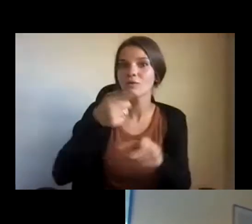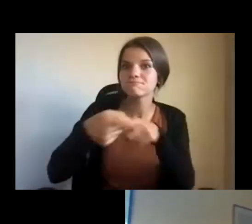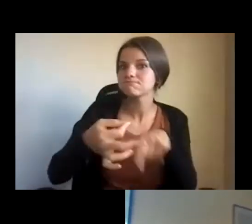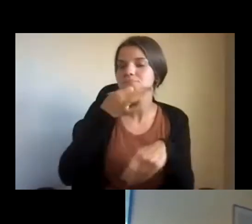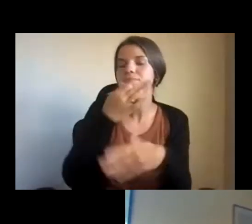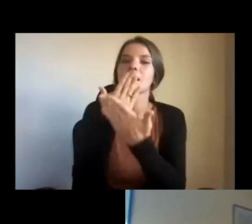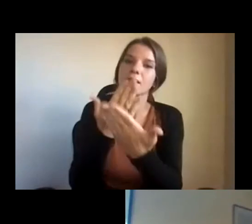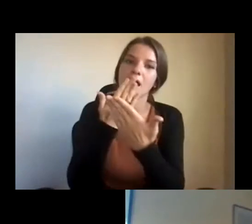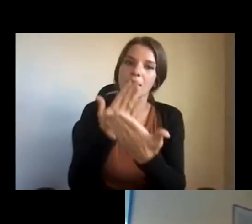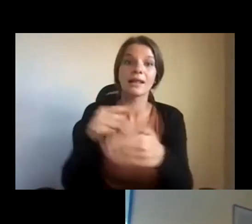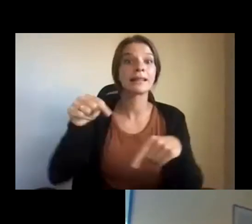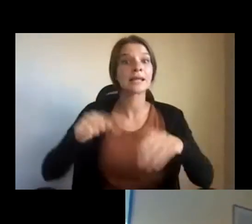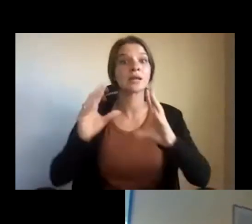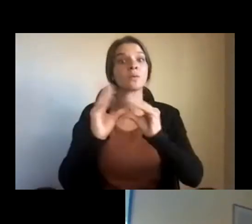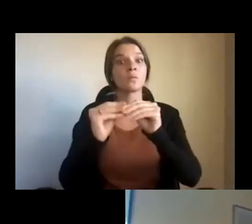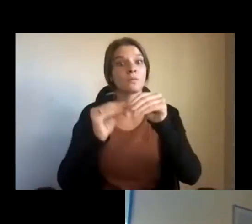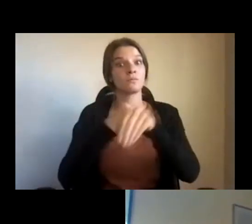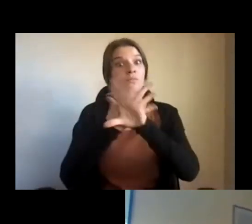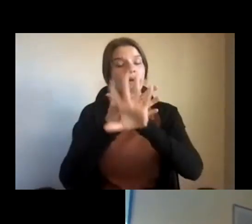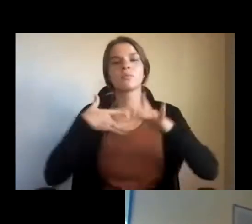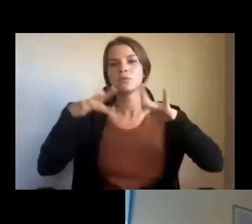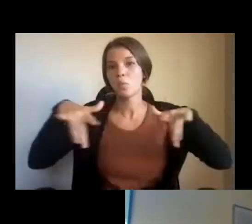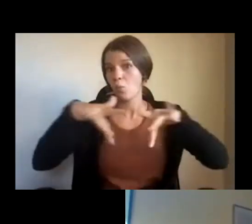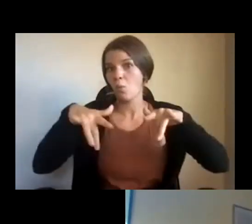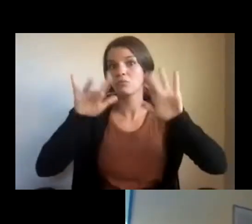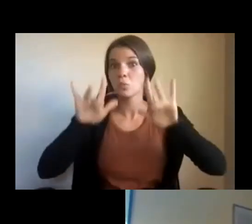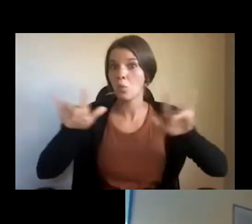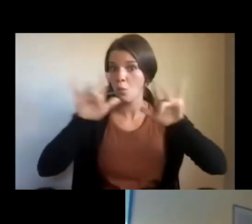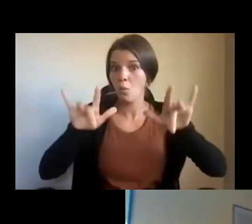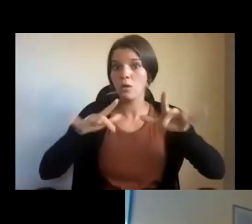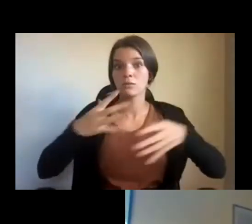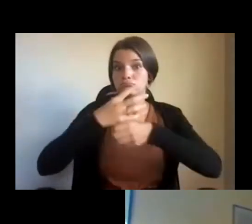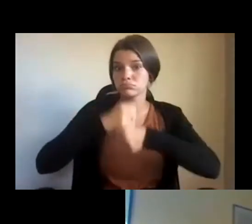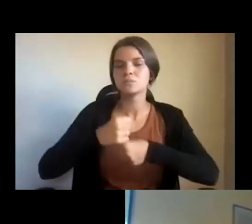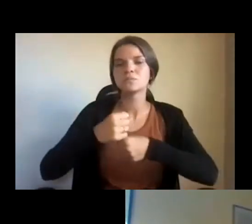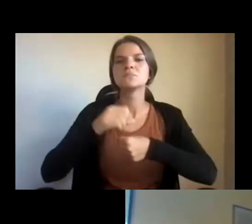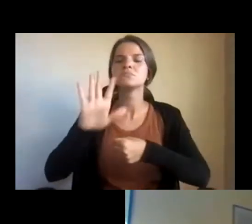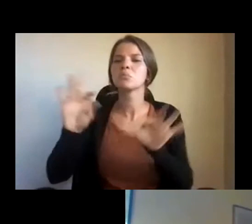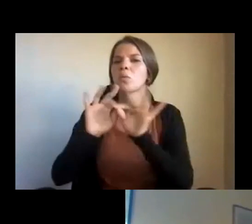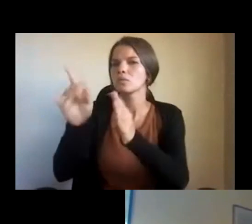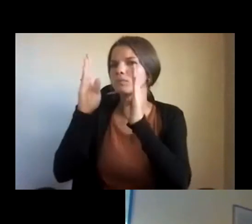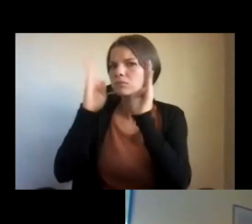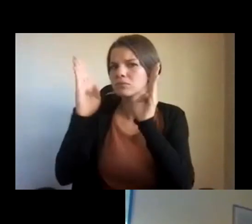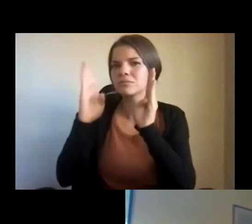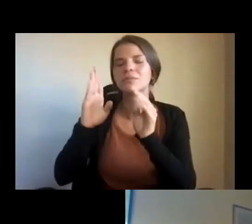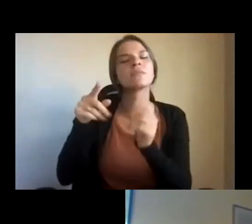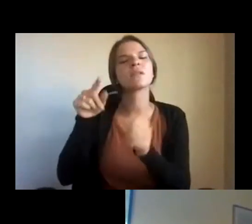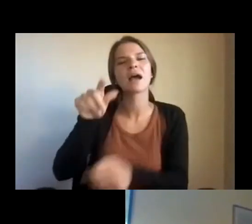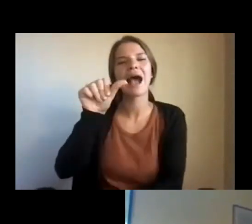This webinar has been recorded. Keep an eye out in @Rochester if you